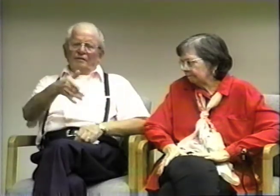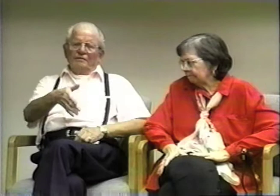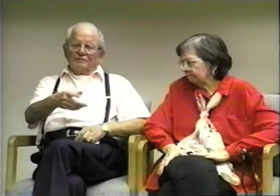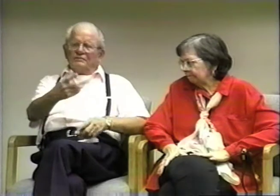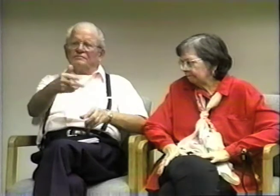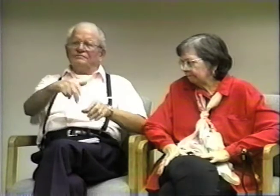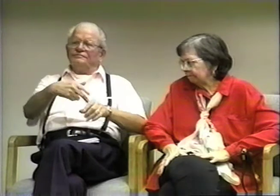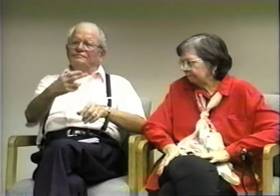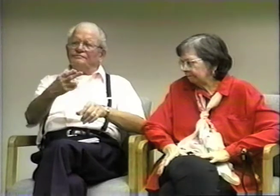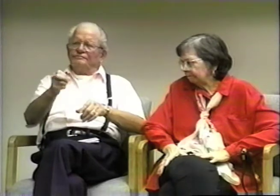retired, and some died.